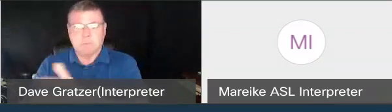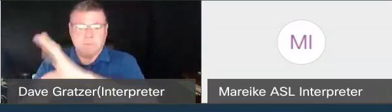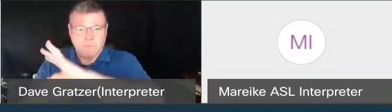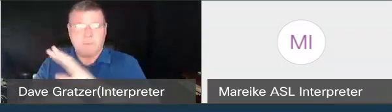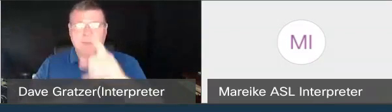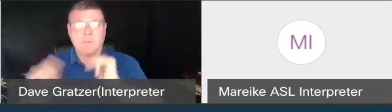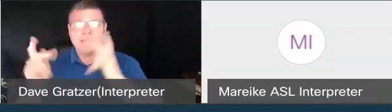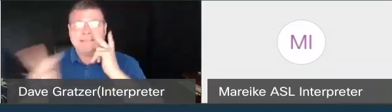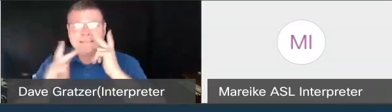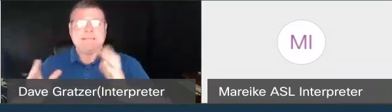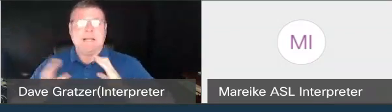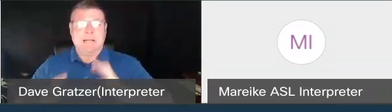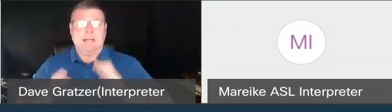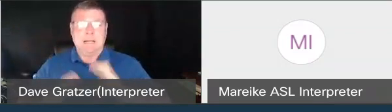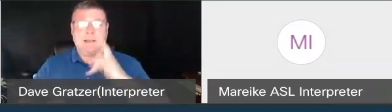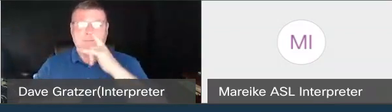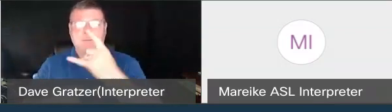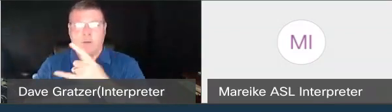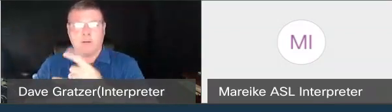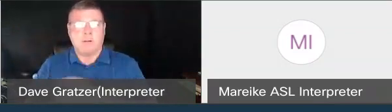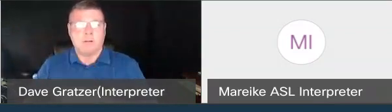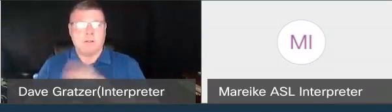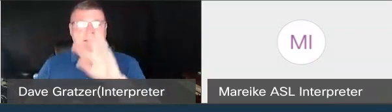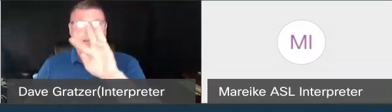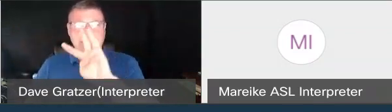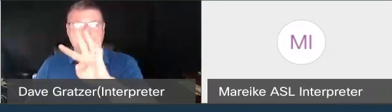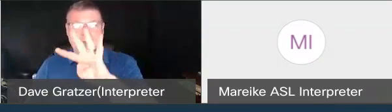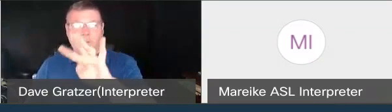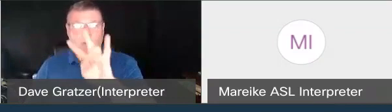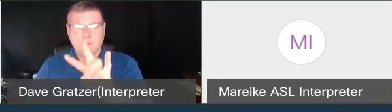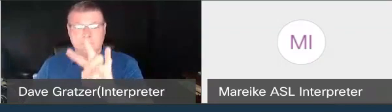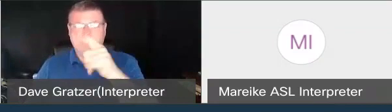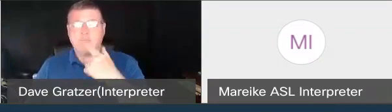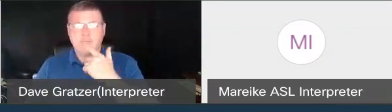who were brought in for alcohol 647(f), the red columns, declined,